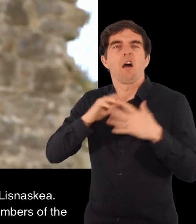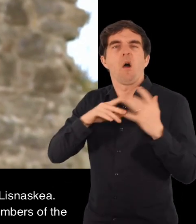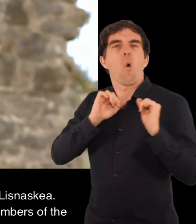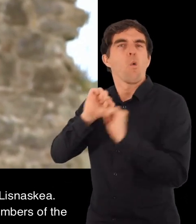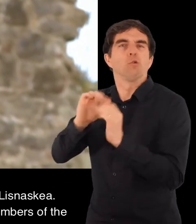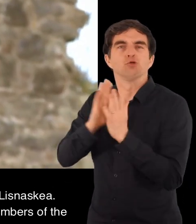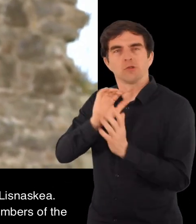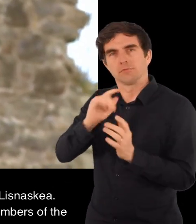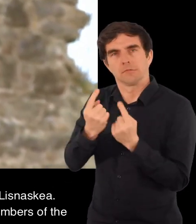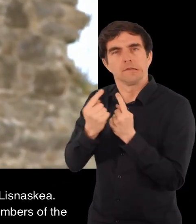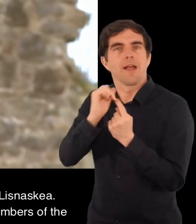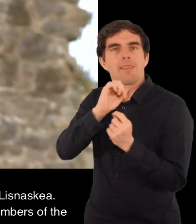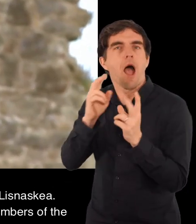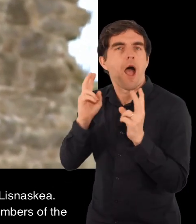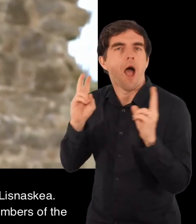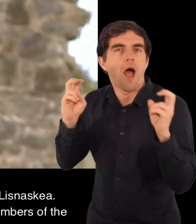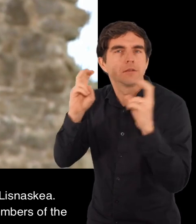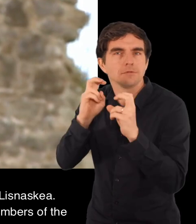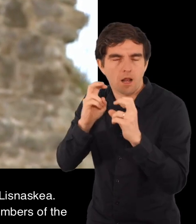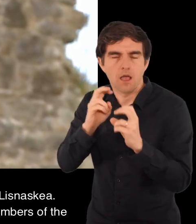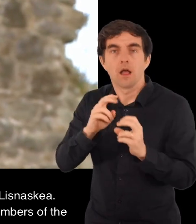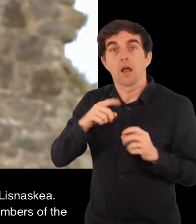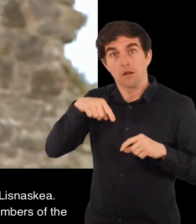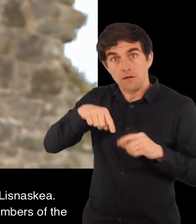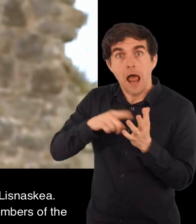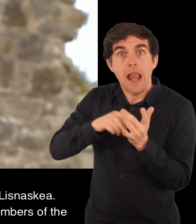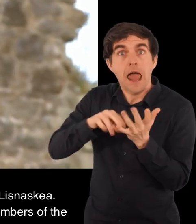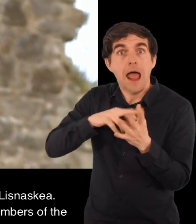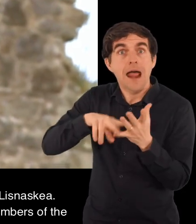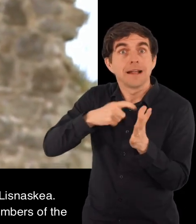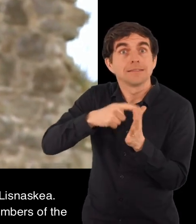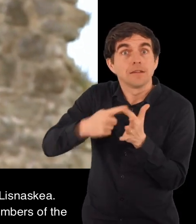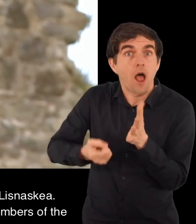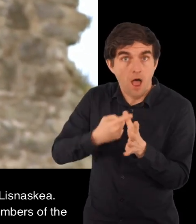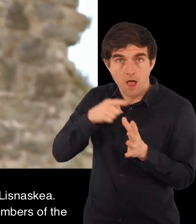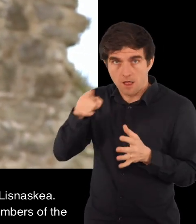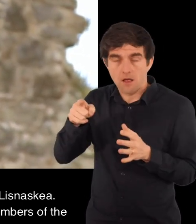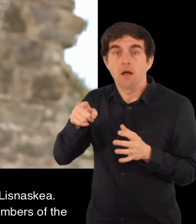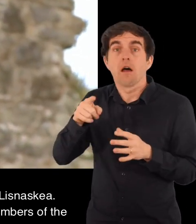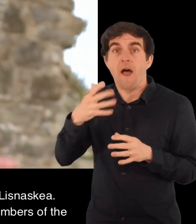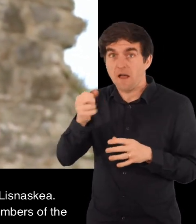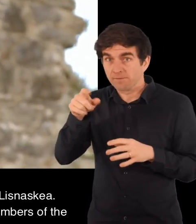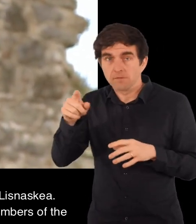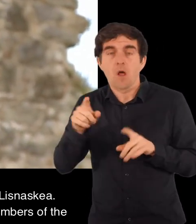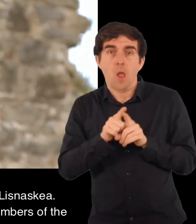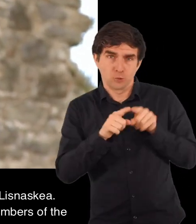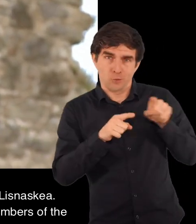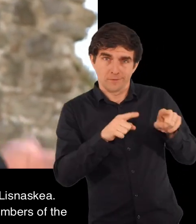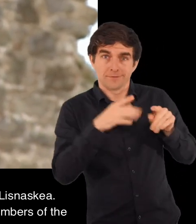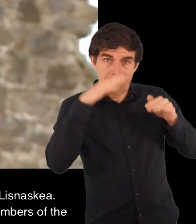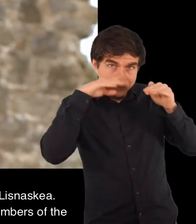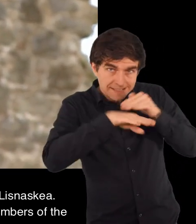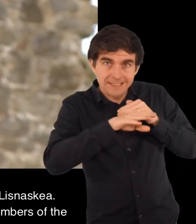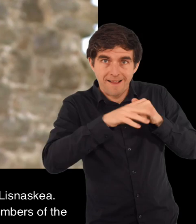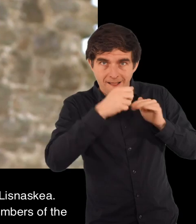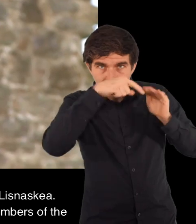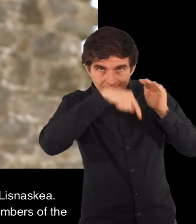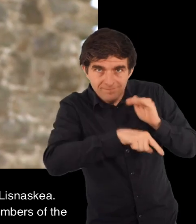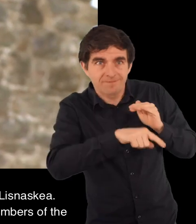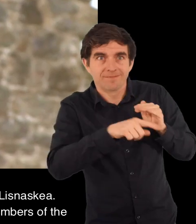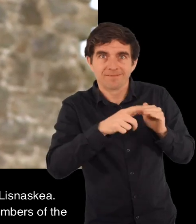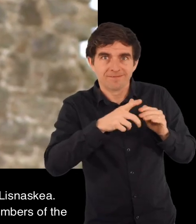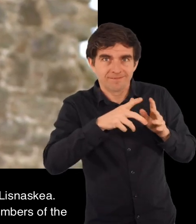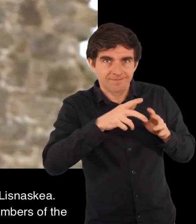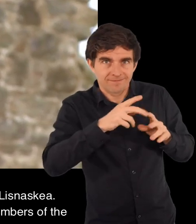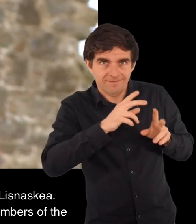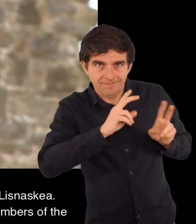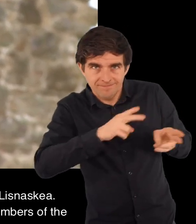closer to Castle Balfour, here in Lisnaskea. Inside the crypt here, there are members of the